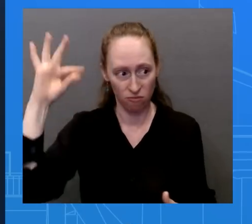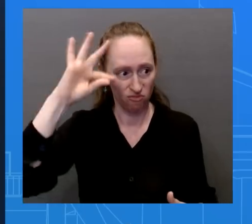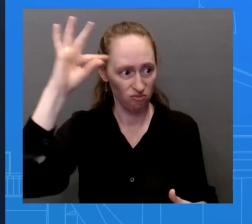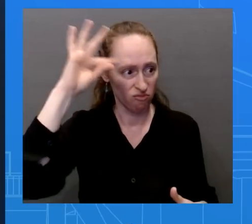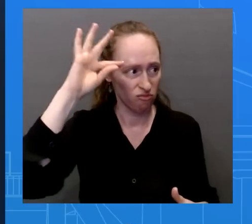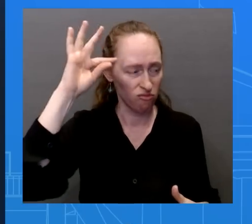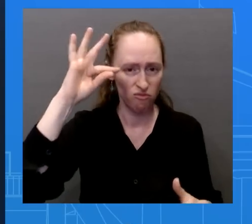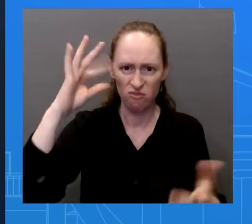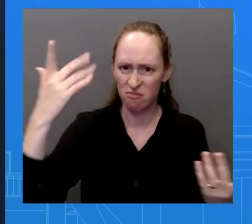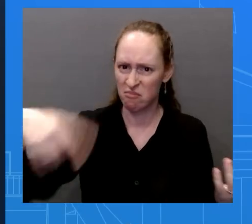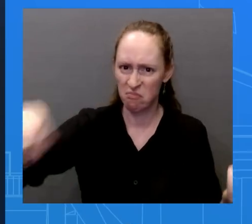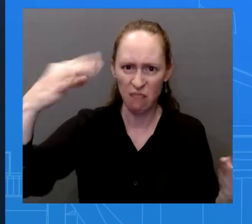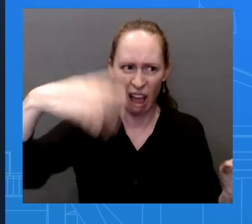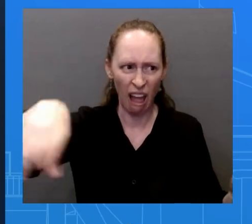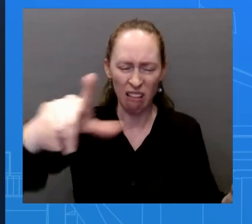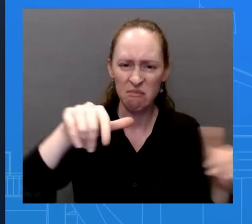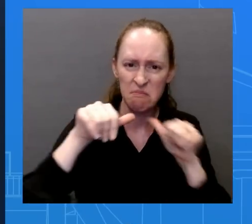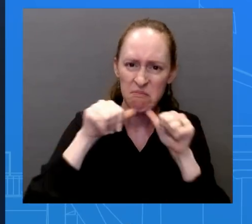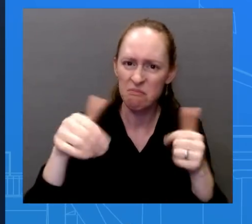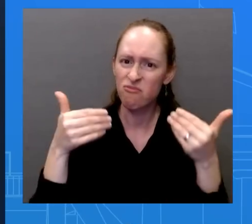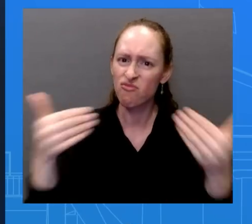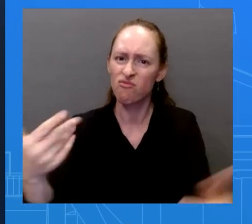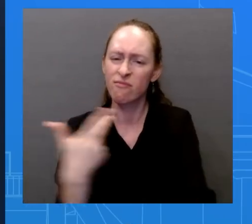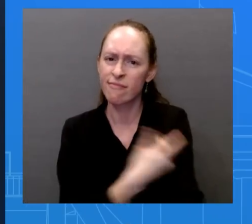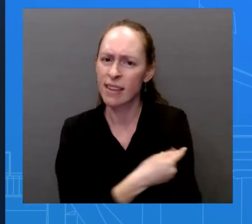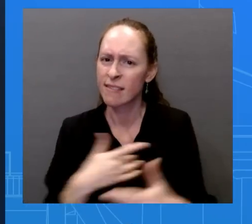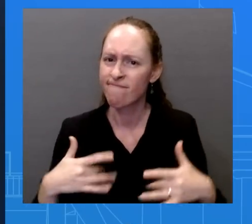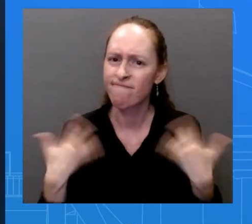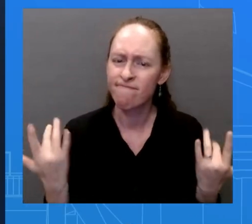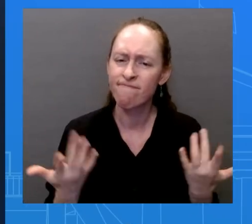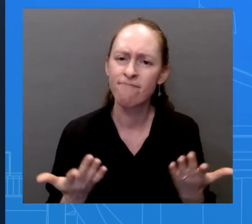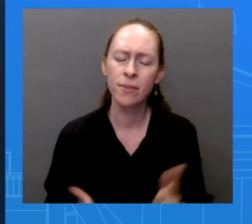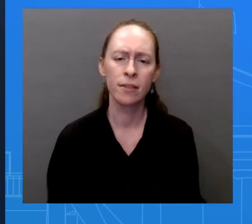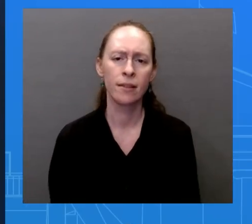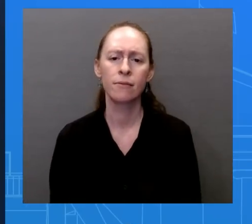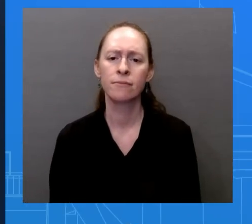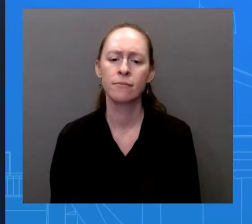by talking about where we are with the fall -- this COVID -- new COVID vaccine uptake.